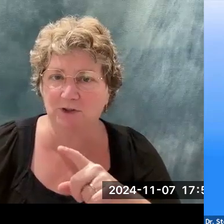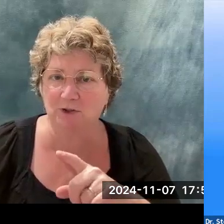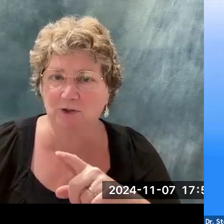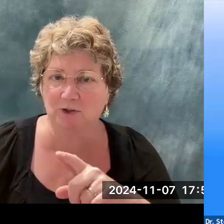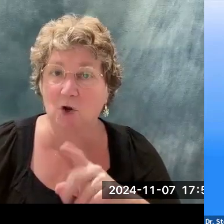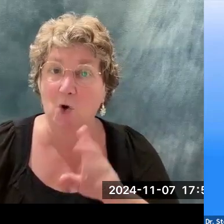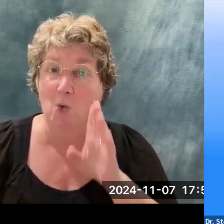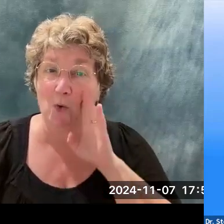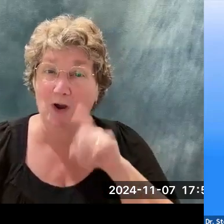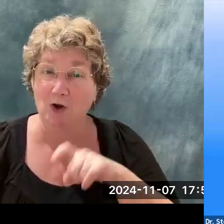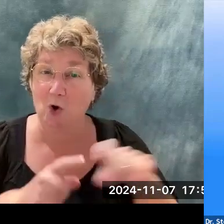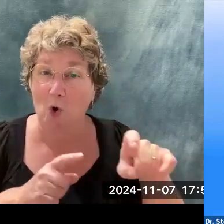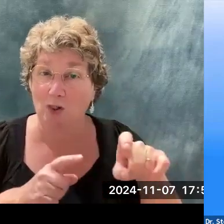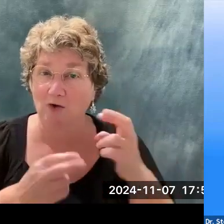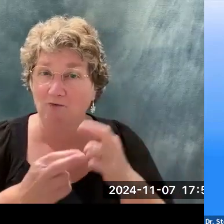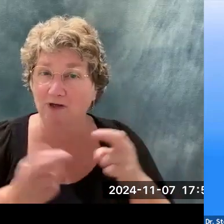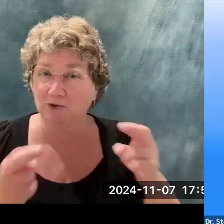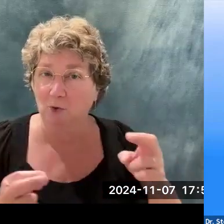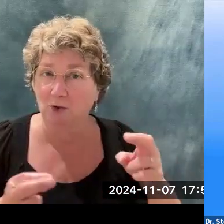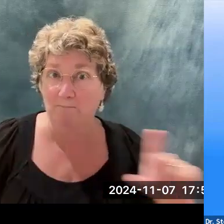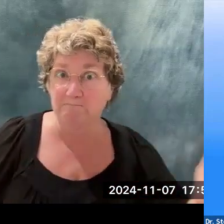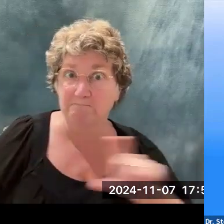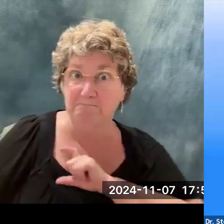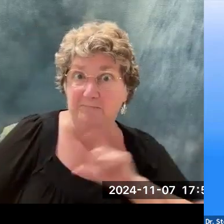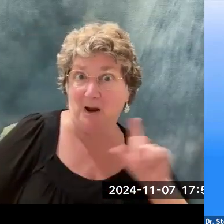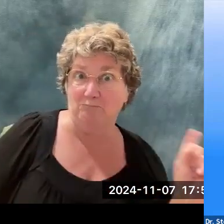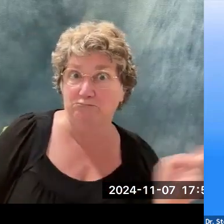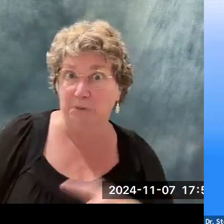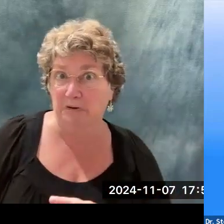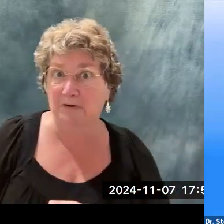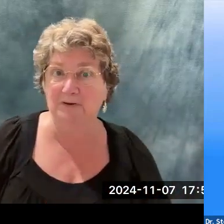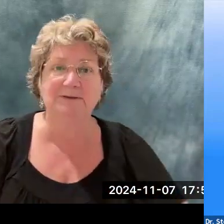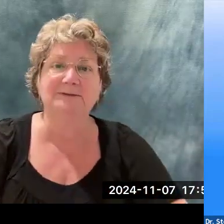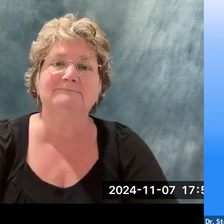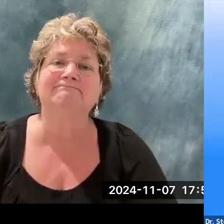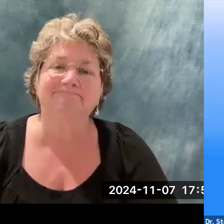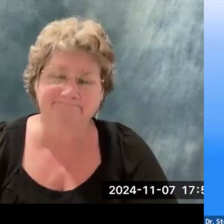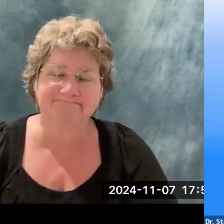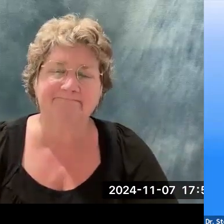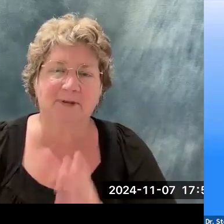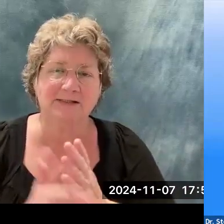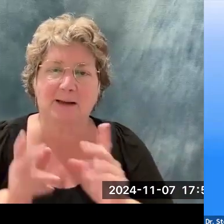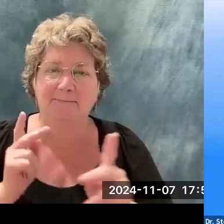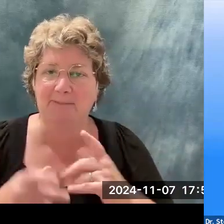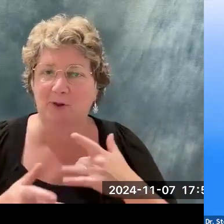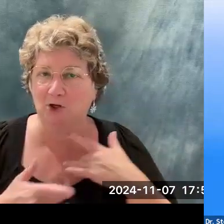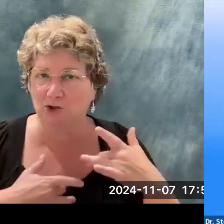police. I think that seems to be a concern for some folks. Yeah. So from the child side, typically